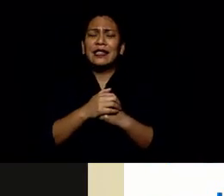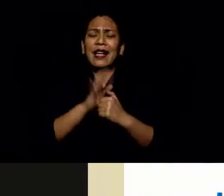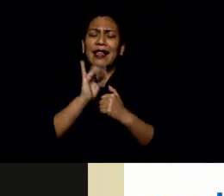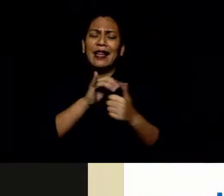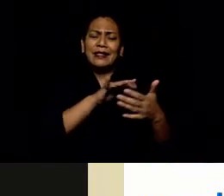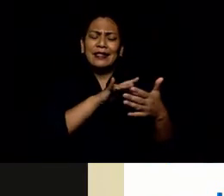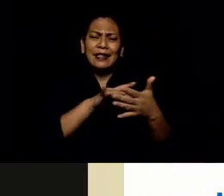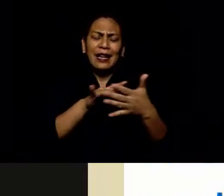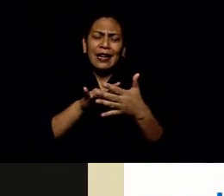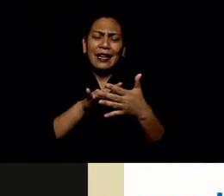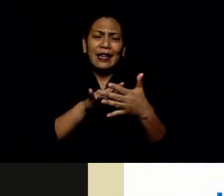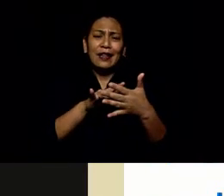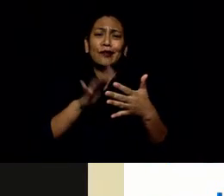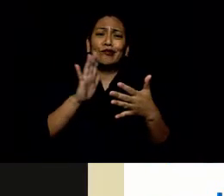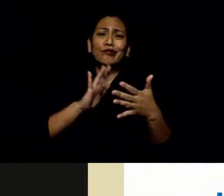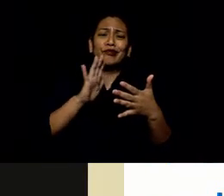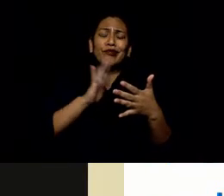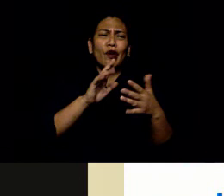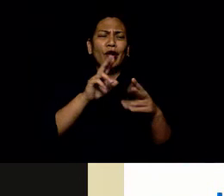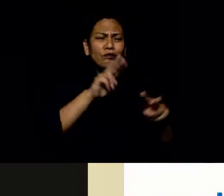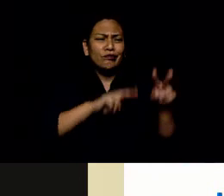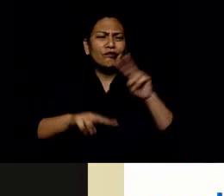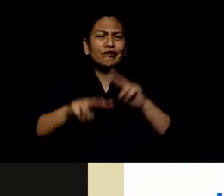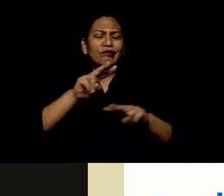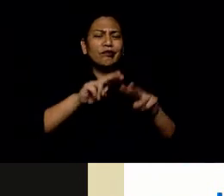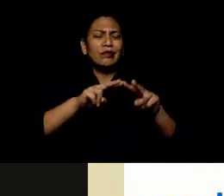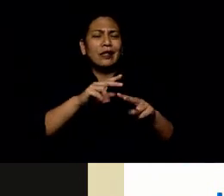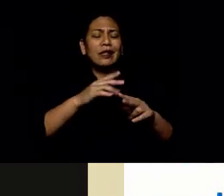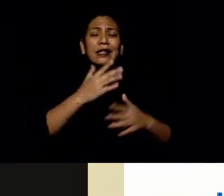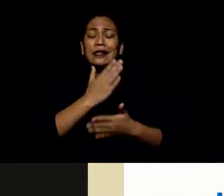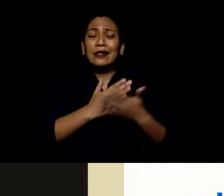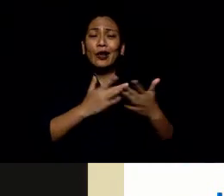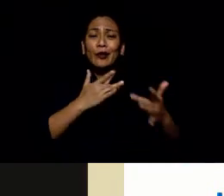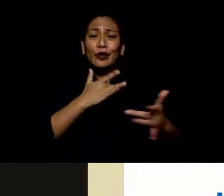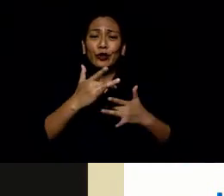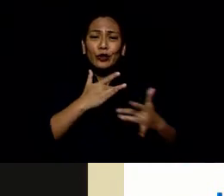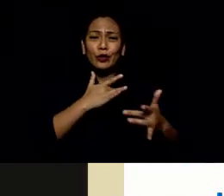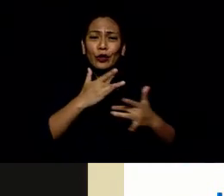the members of the Club of Rome at the time, have parallels to today.